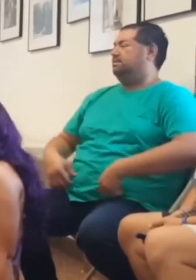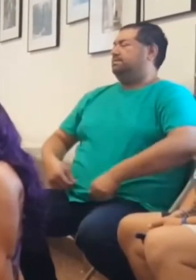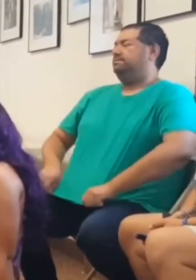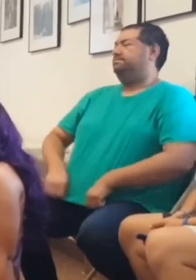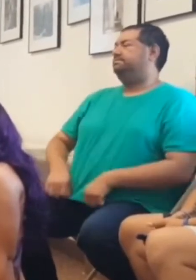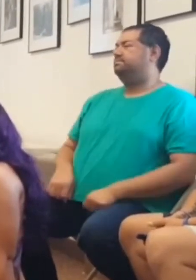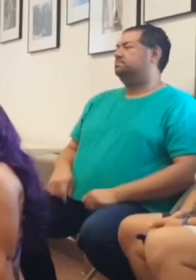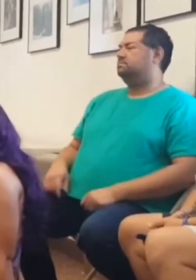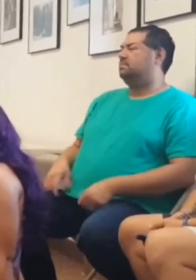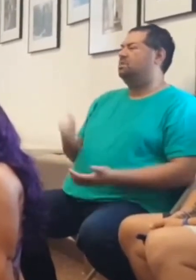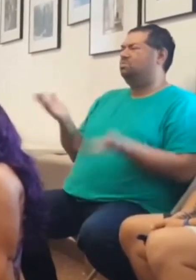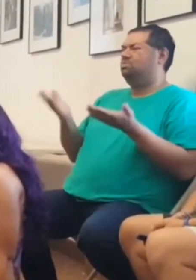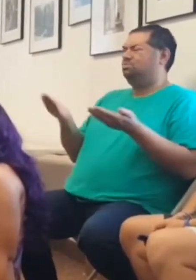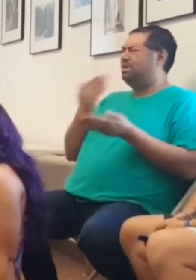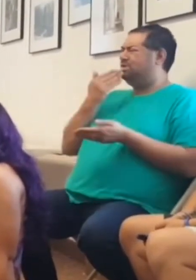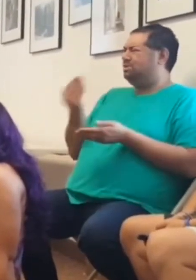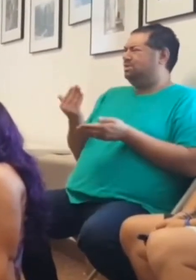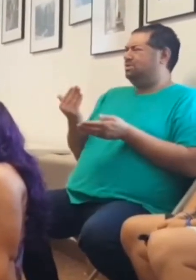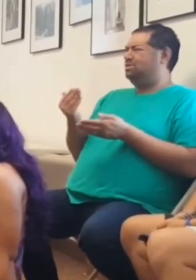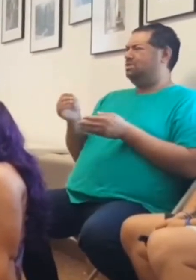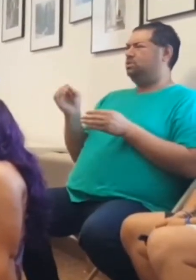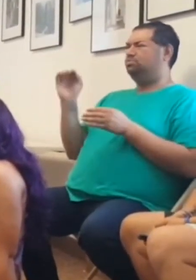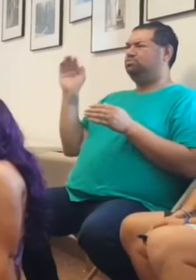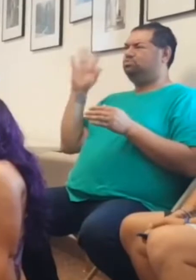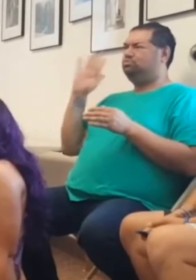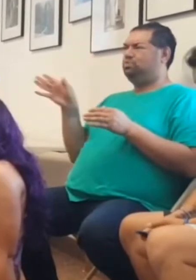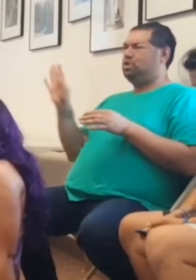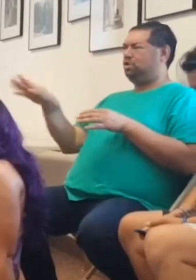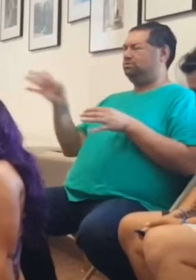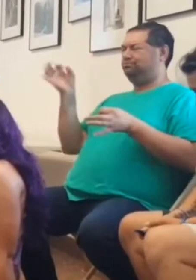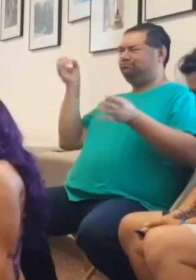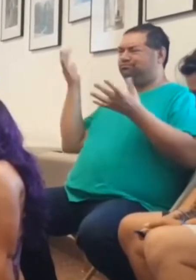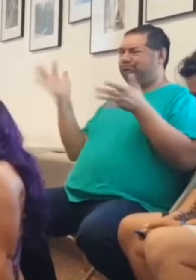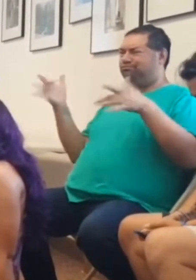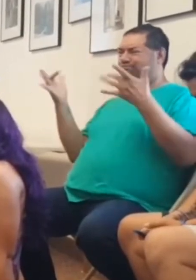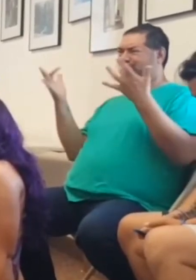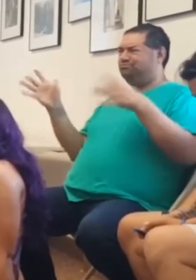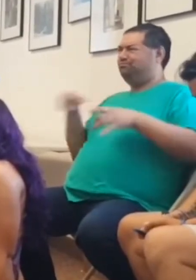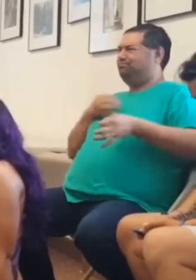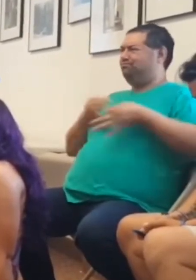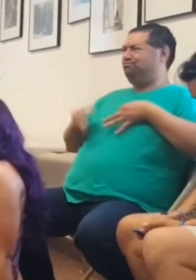What good were the dazzling, shimmering scales with no one to admire them?